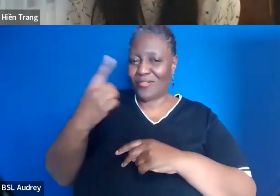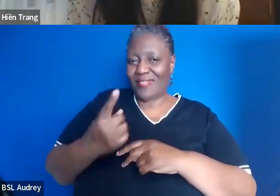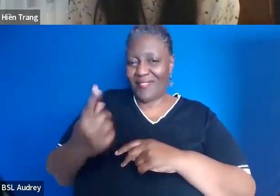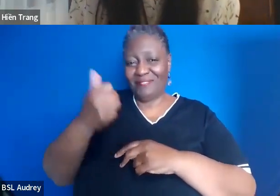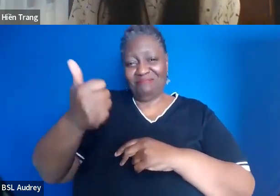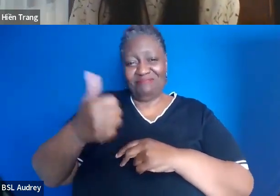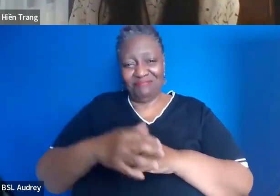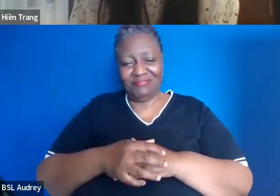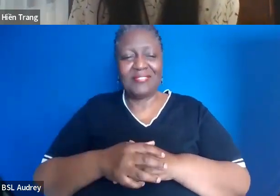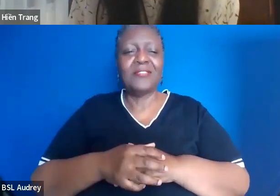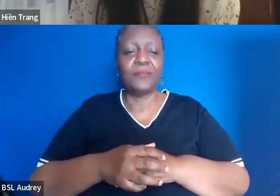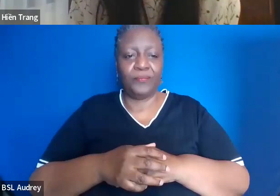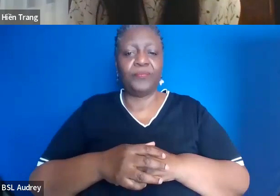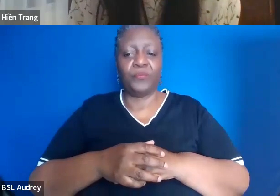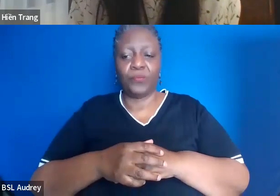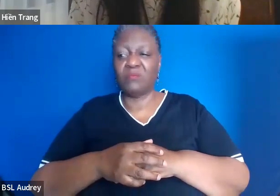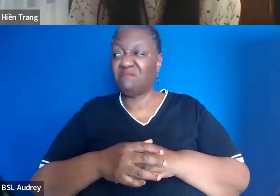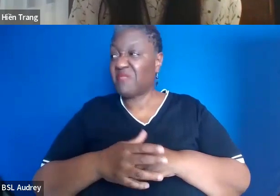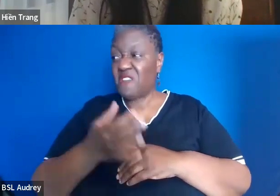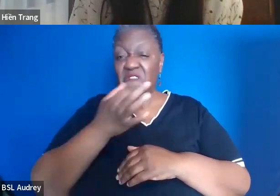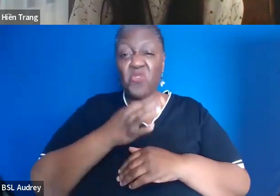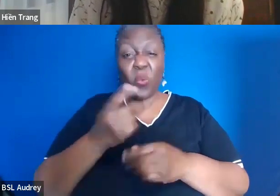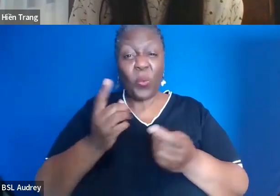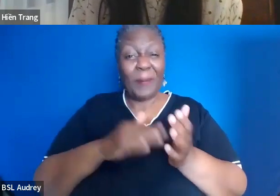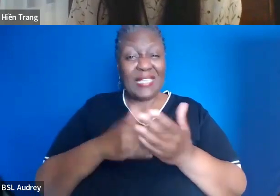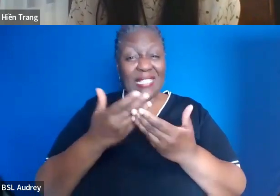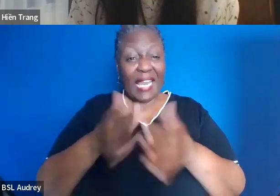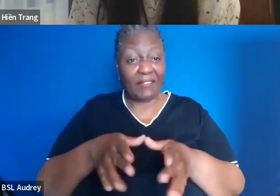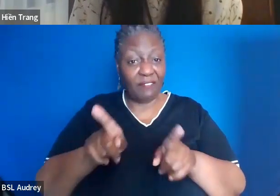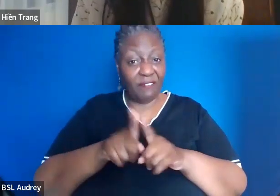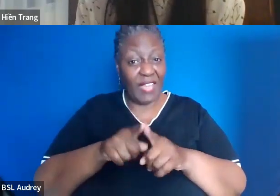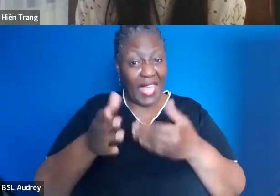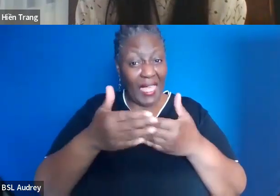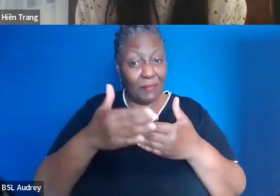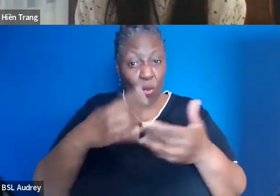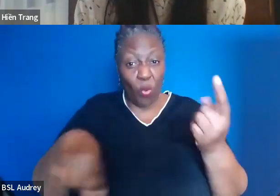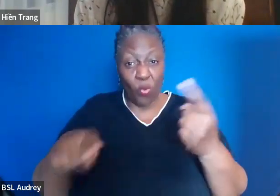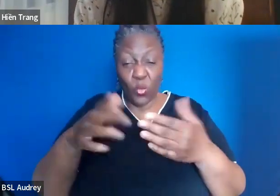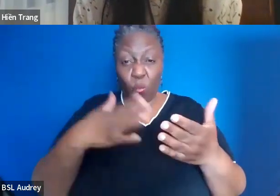um so we have only a few minutes left is there anything else that you would like to say about